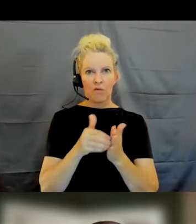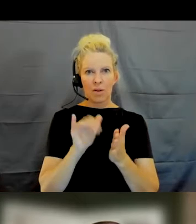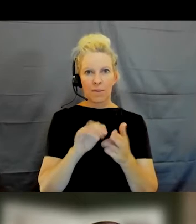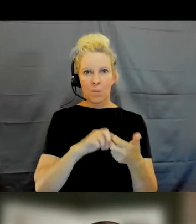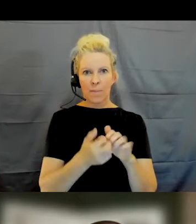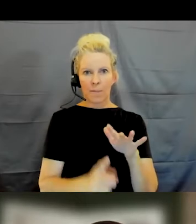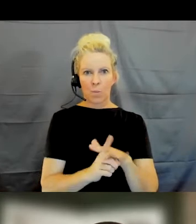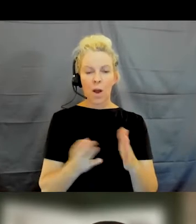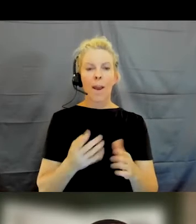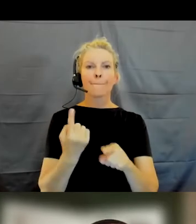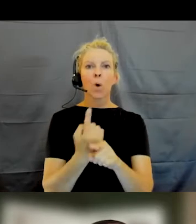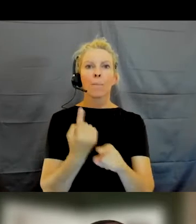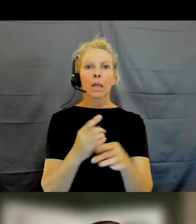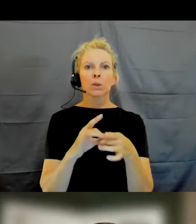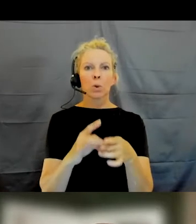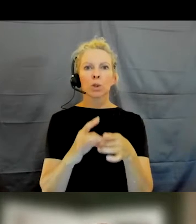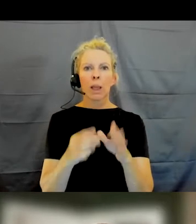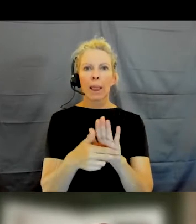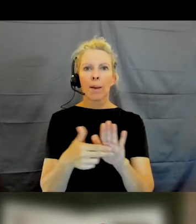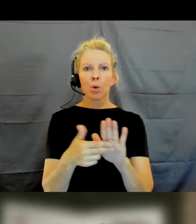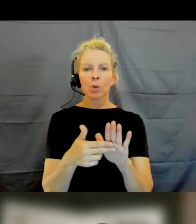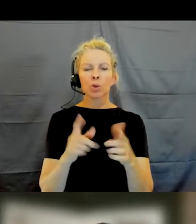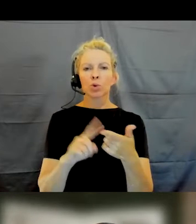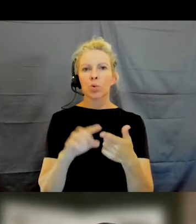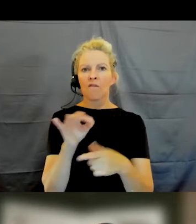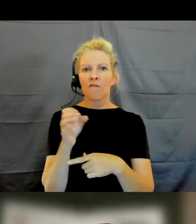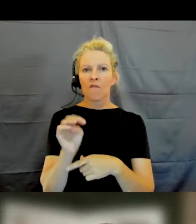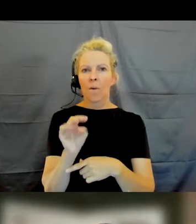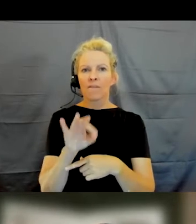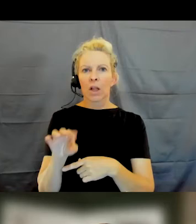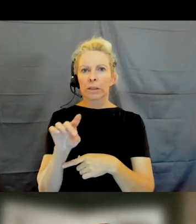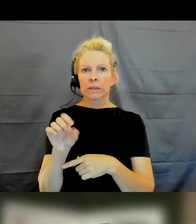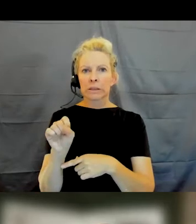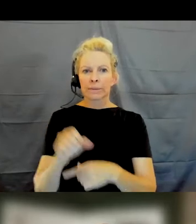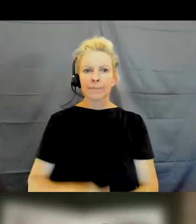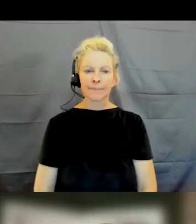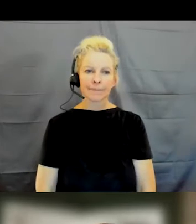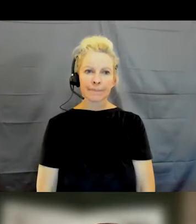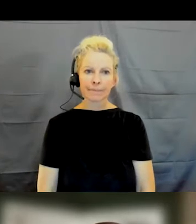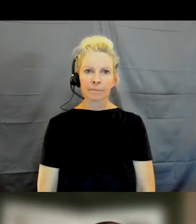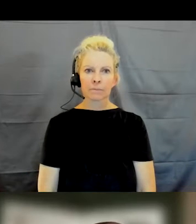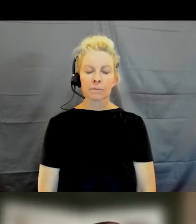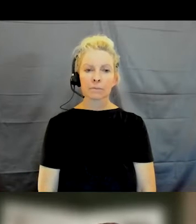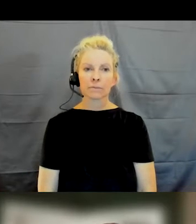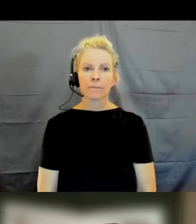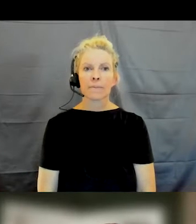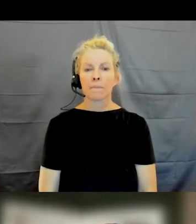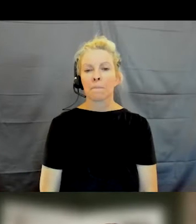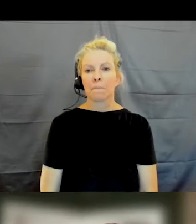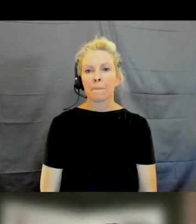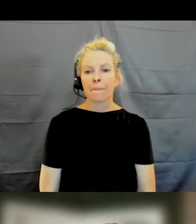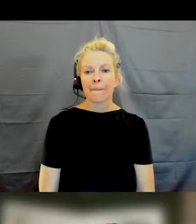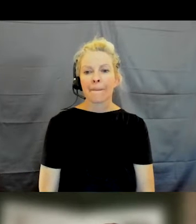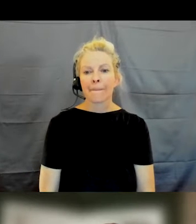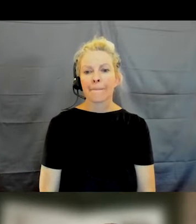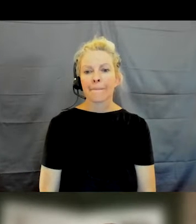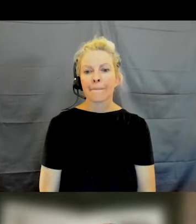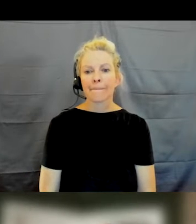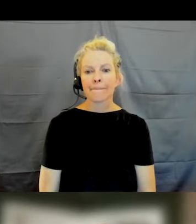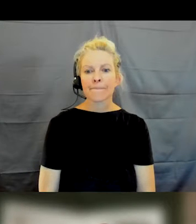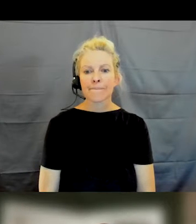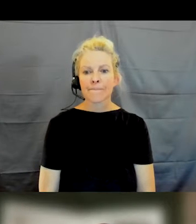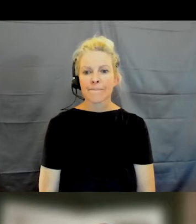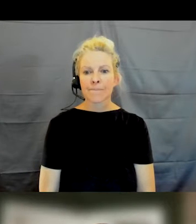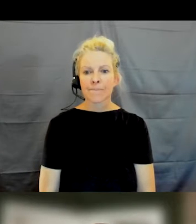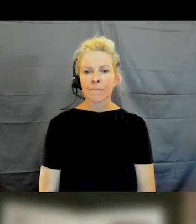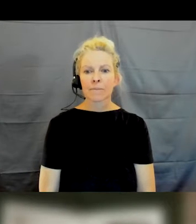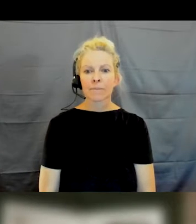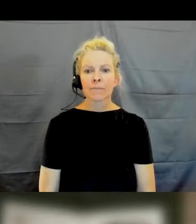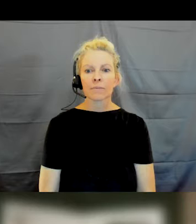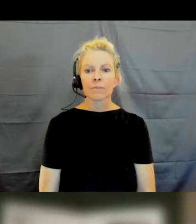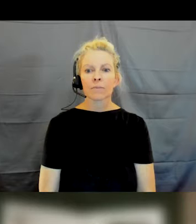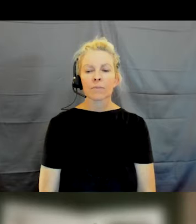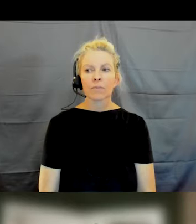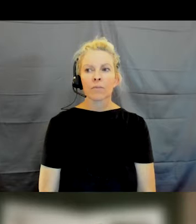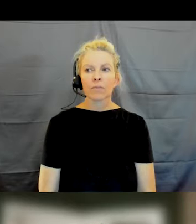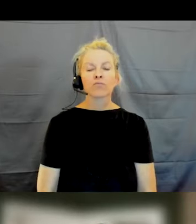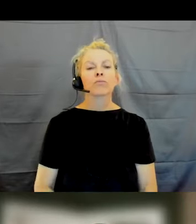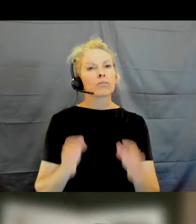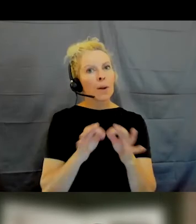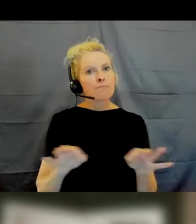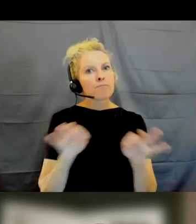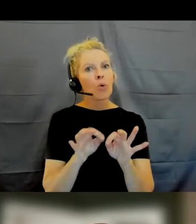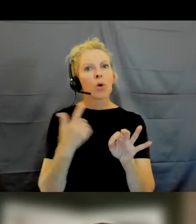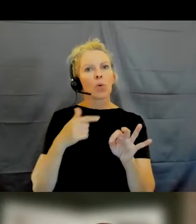labels. To form labels. Again, why we need to describe to the end user, if they are cited,